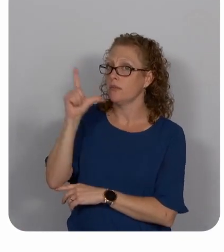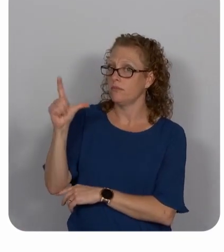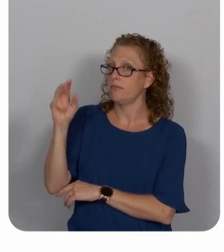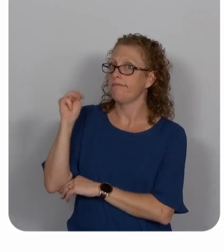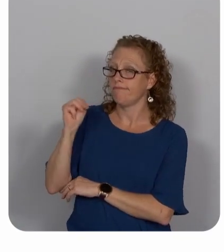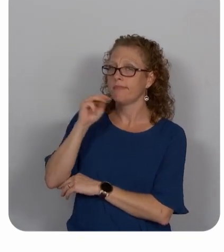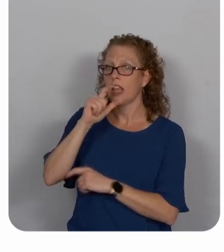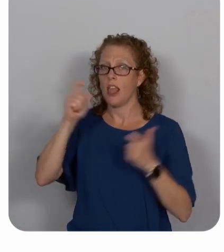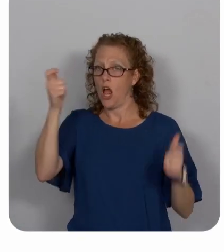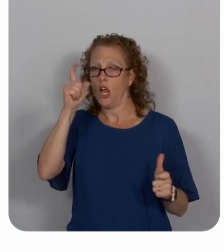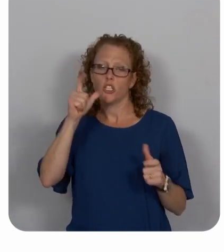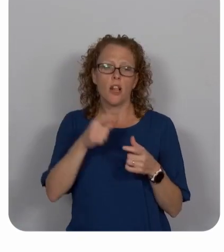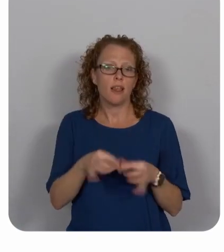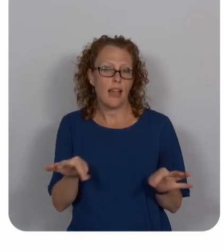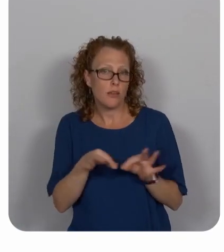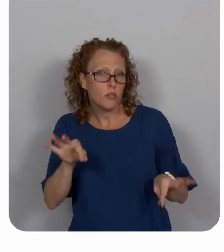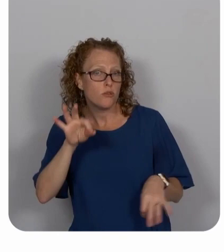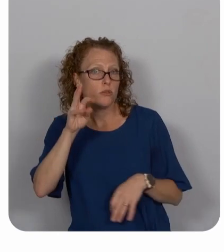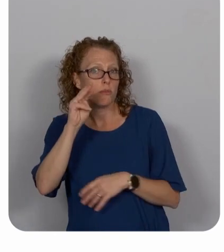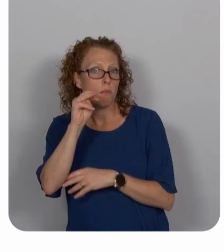And here’s a preview of what we are building.